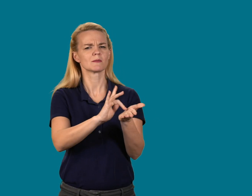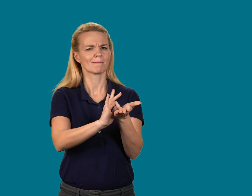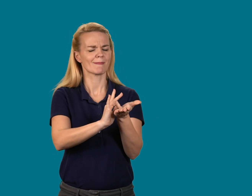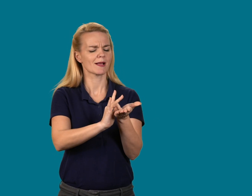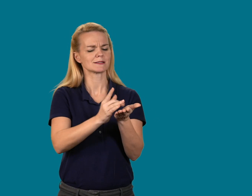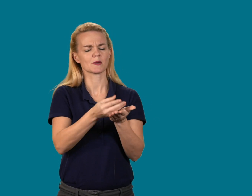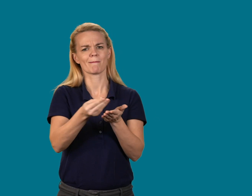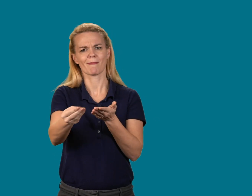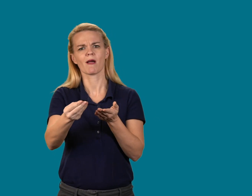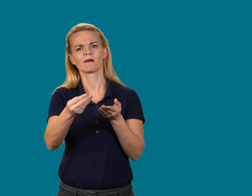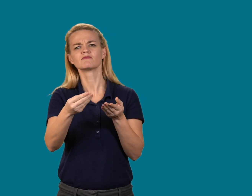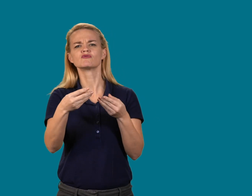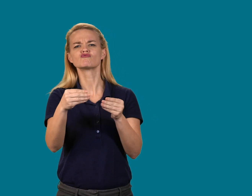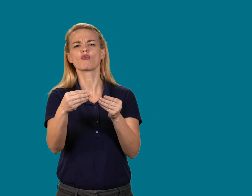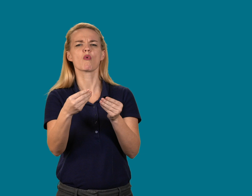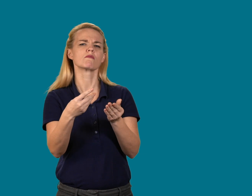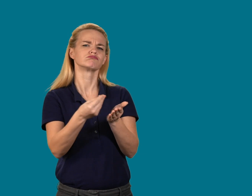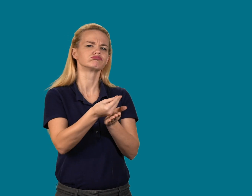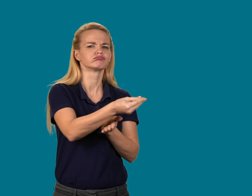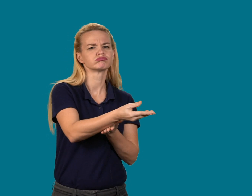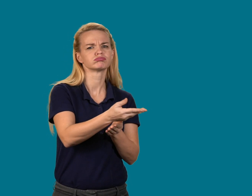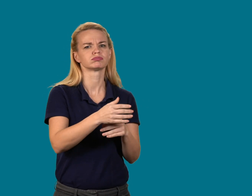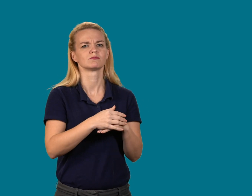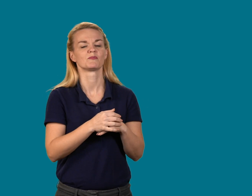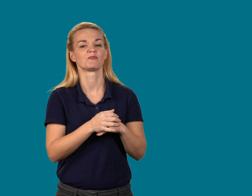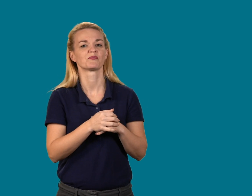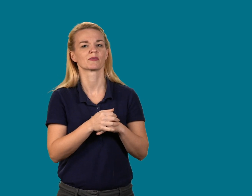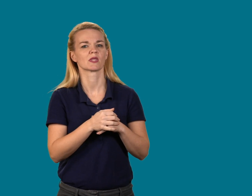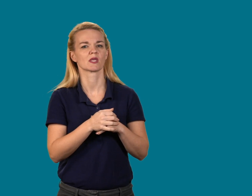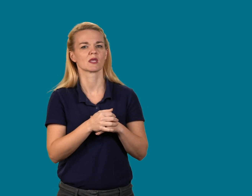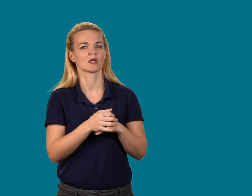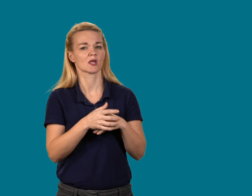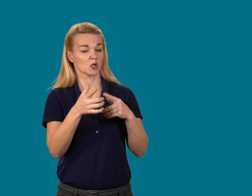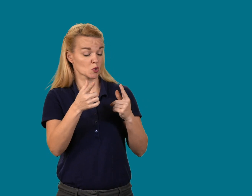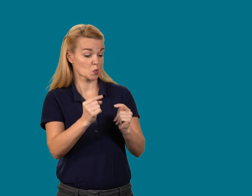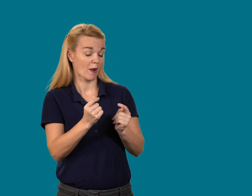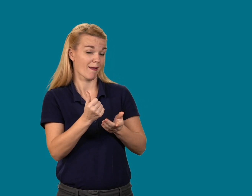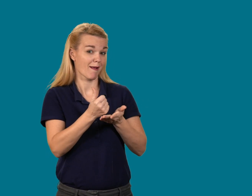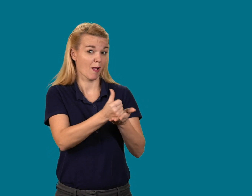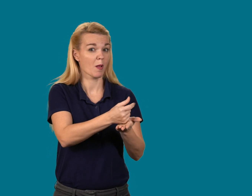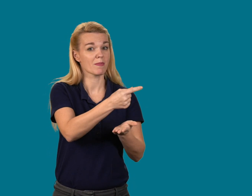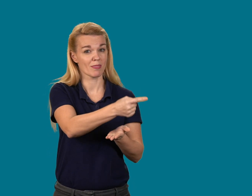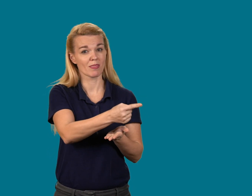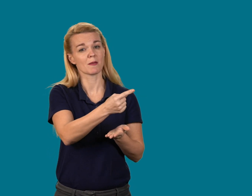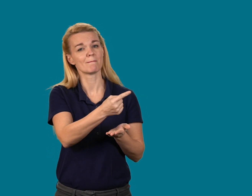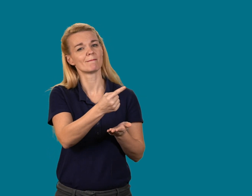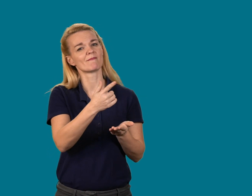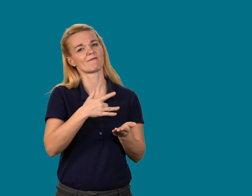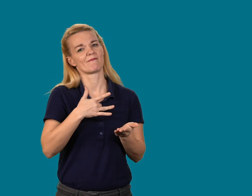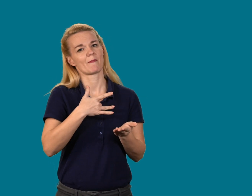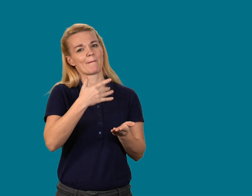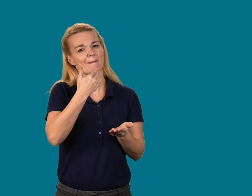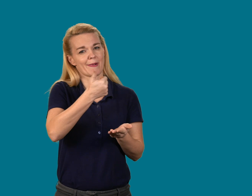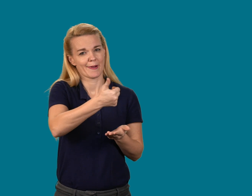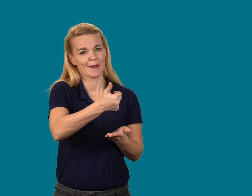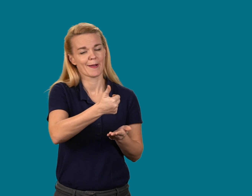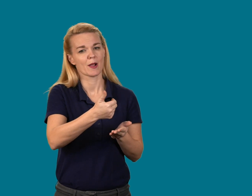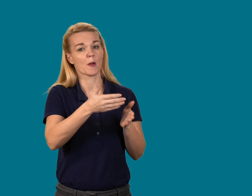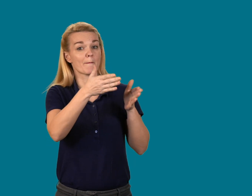help them feel better.